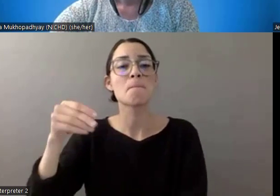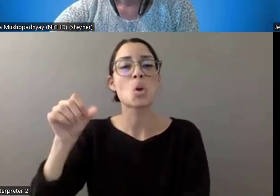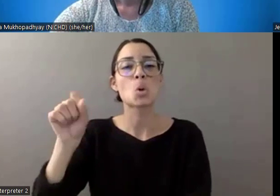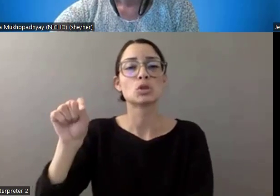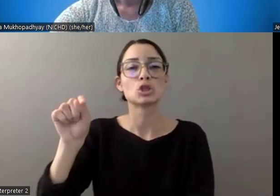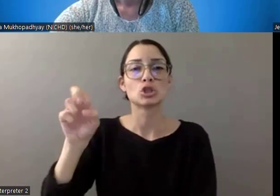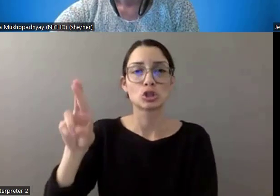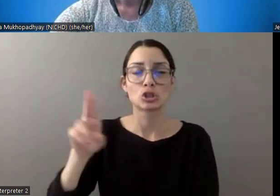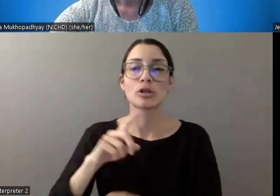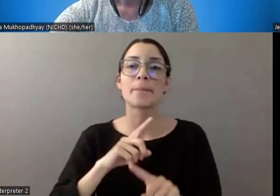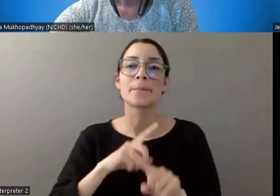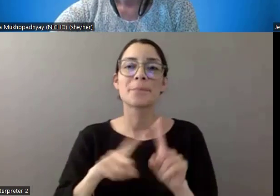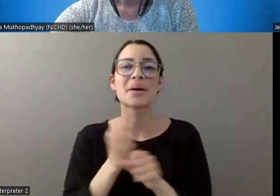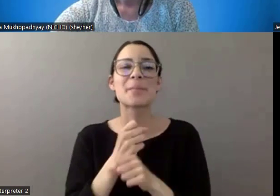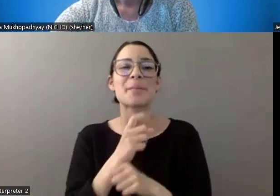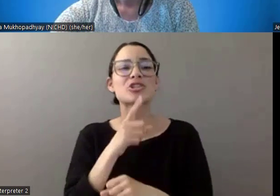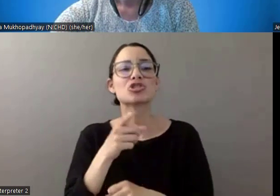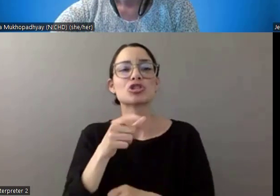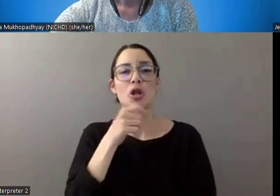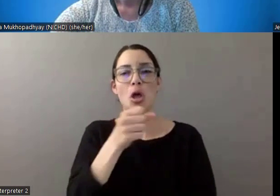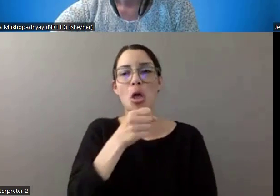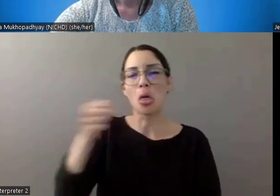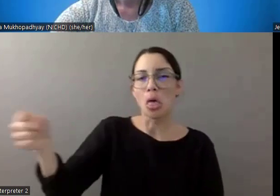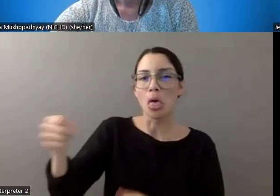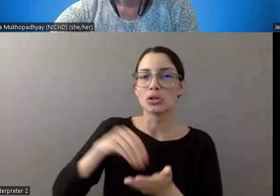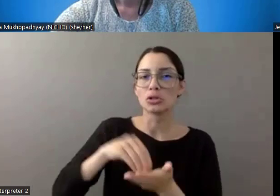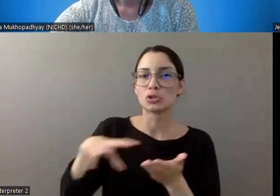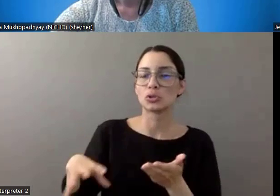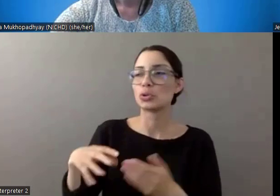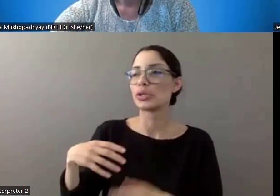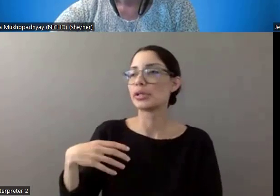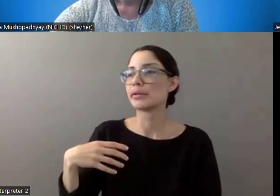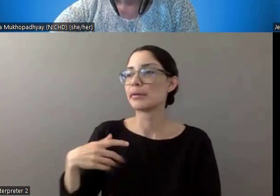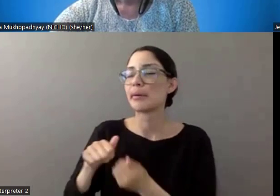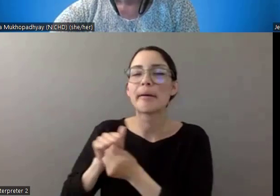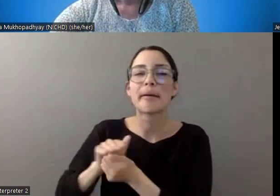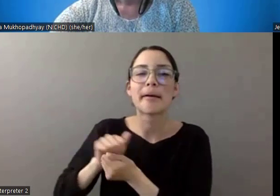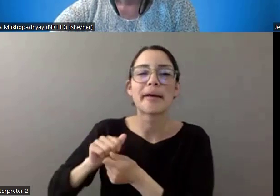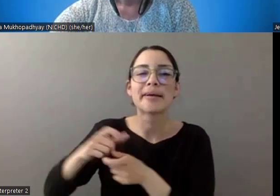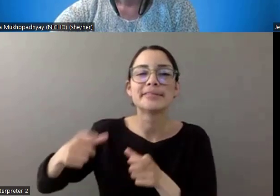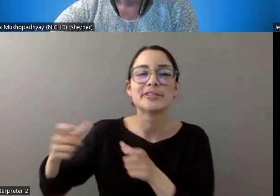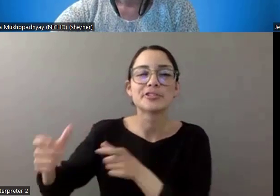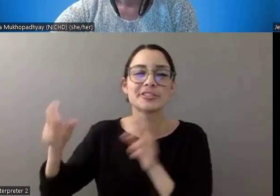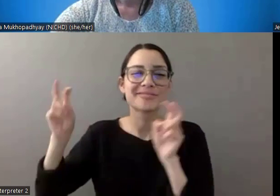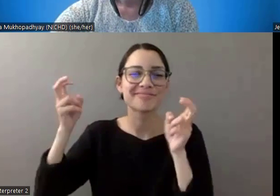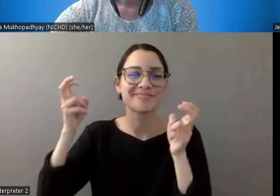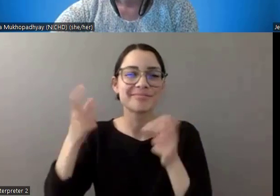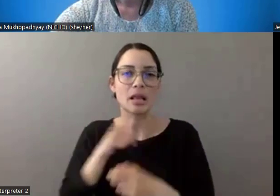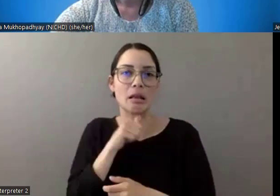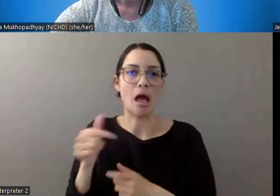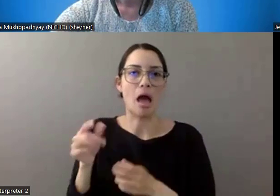They really should be actively involved in the research and learn what it is like to be a real scientist.